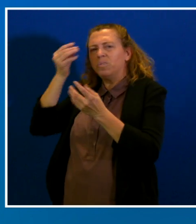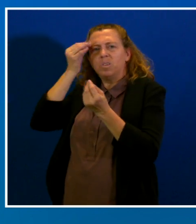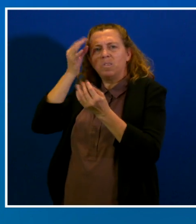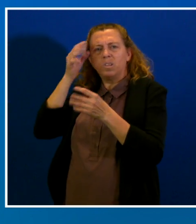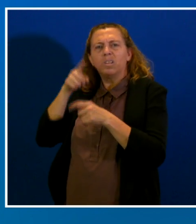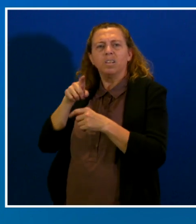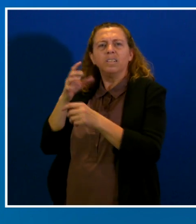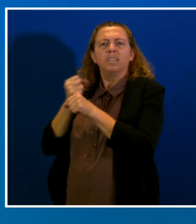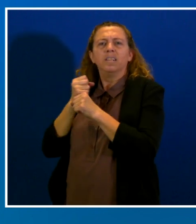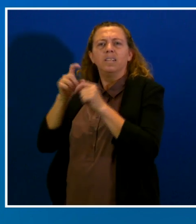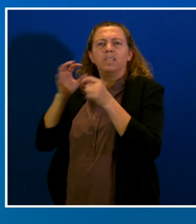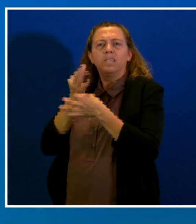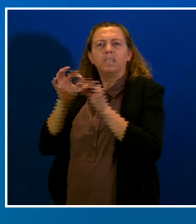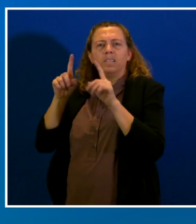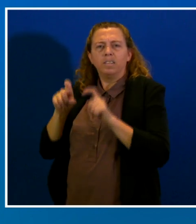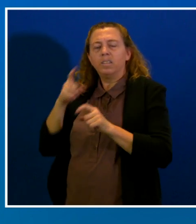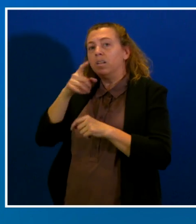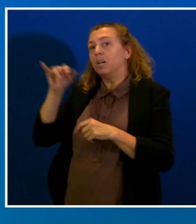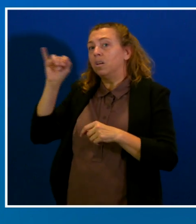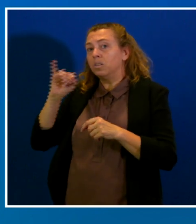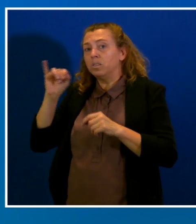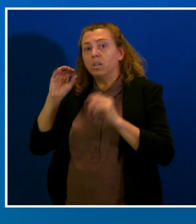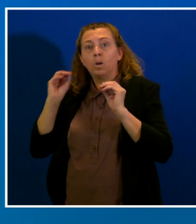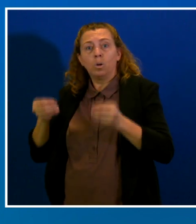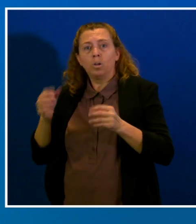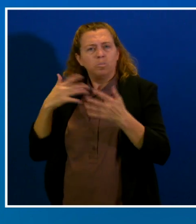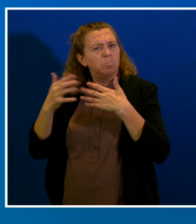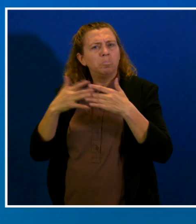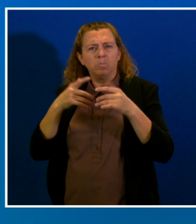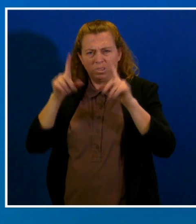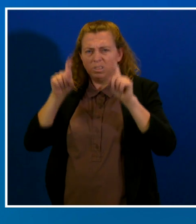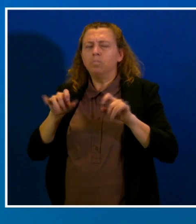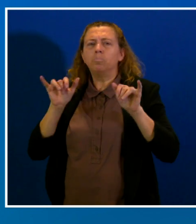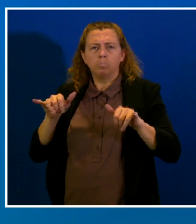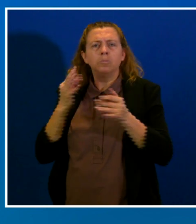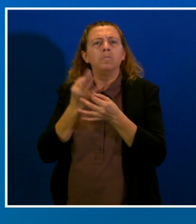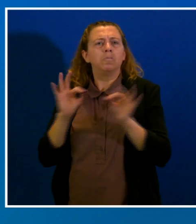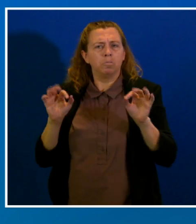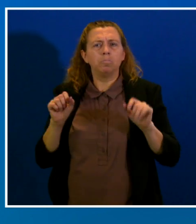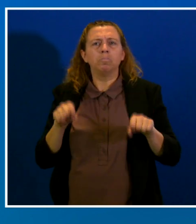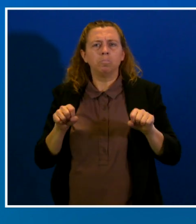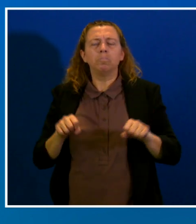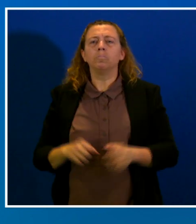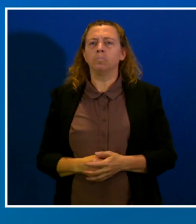pharmacies throughout the County on the Public Health's website or by calling the Public Health.